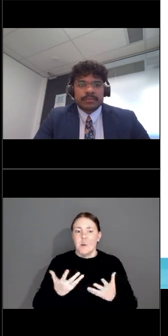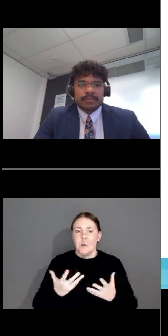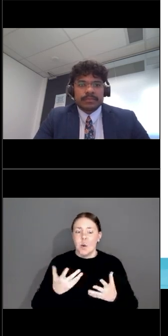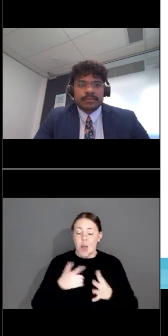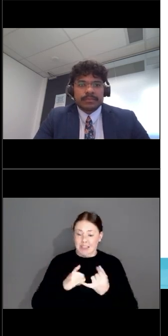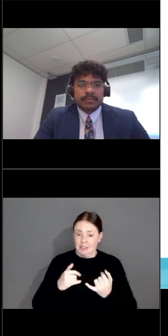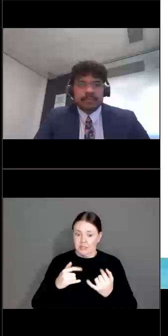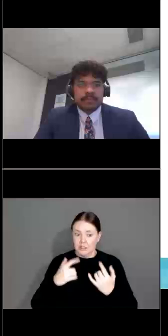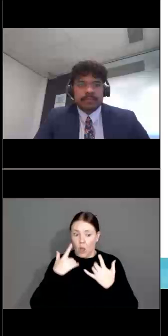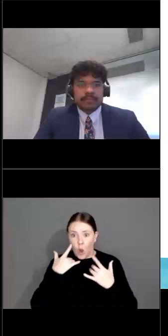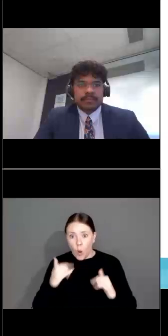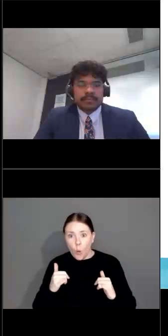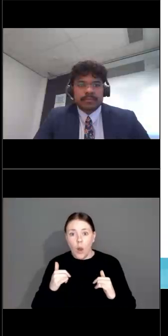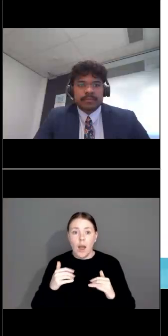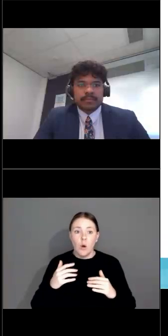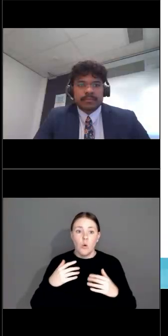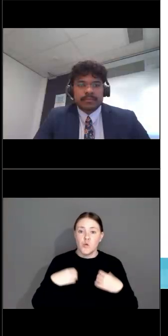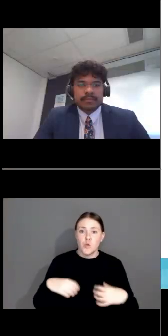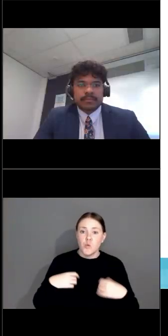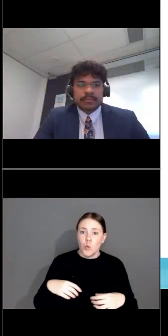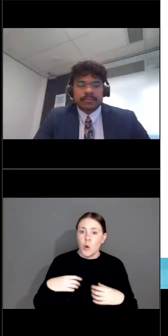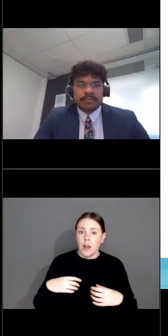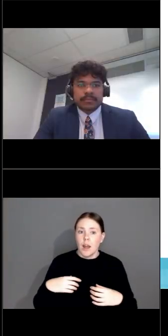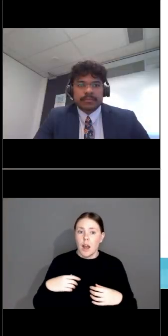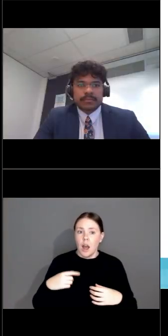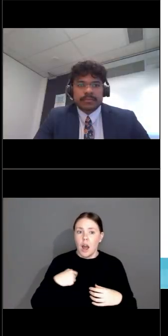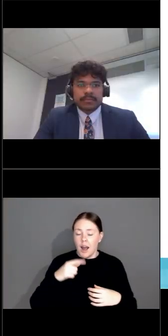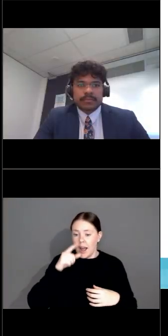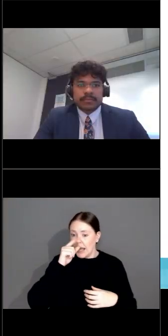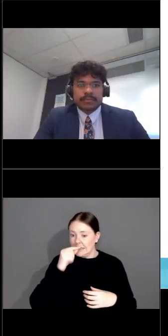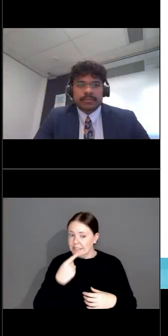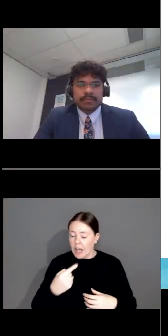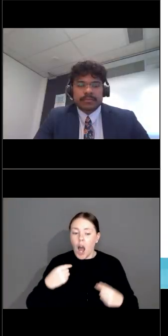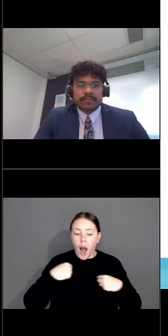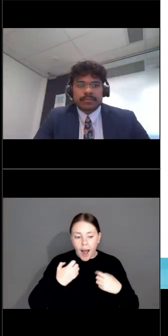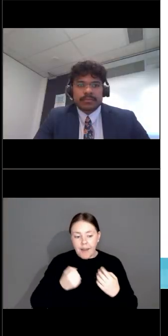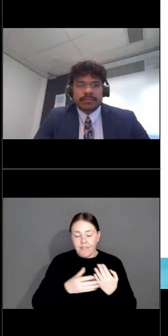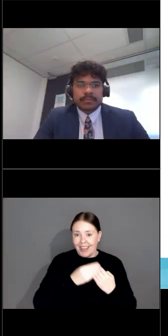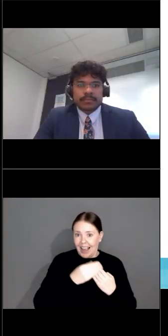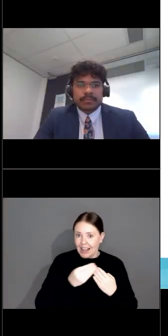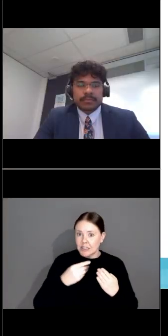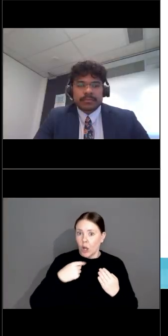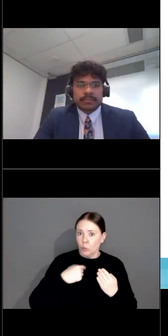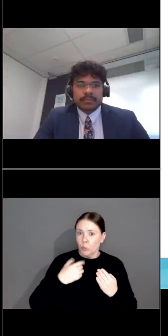something like so I've got these picture cards and I'd like to use them to help me explain the legal